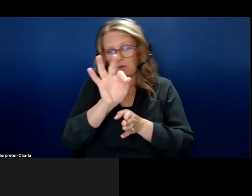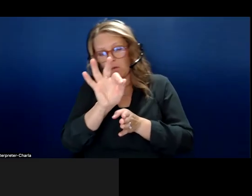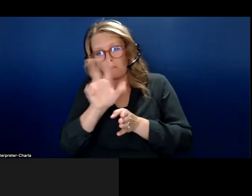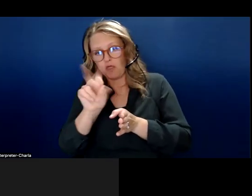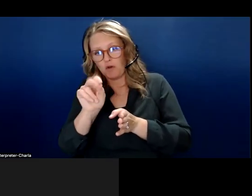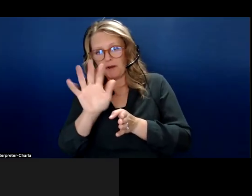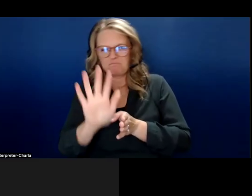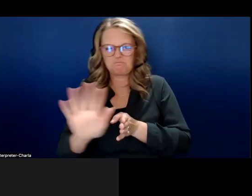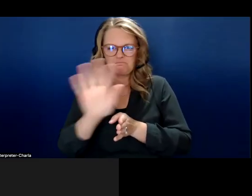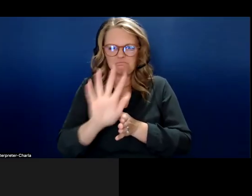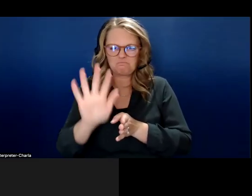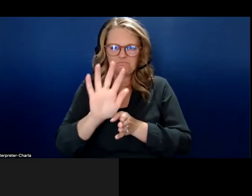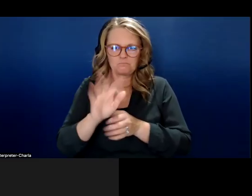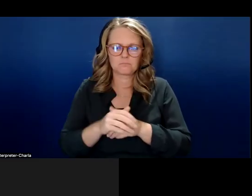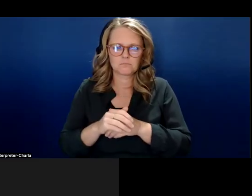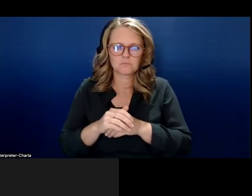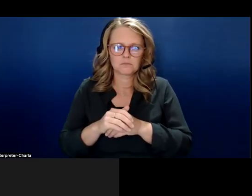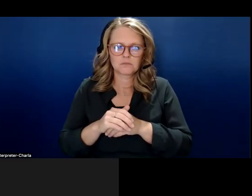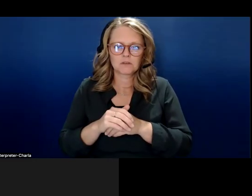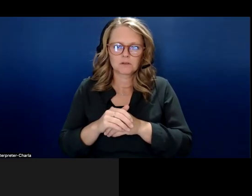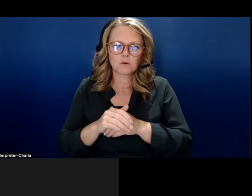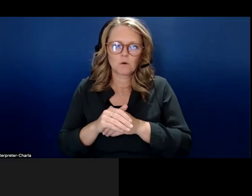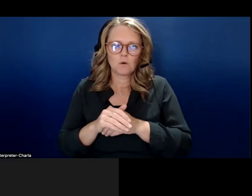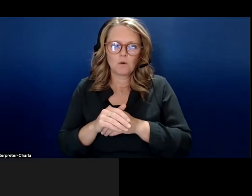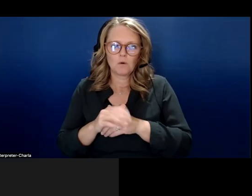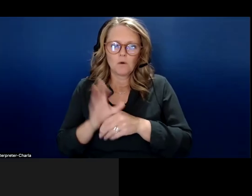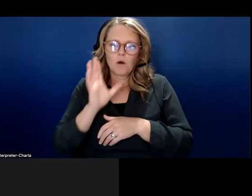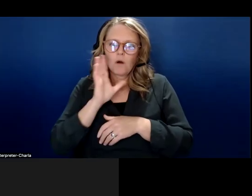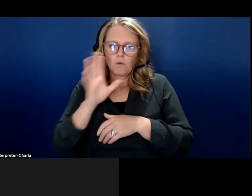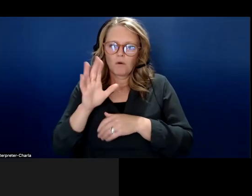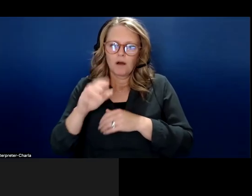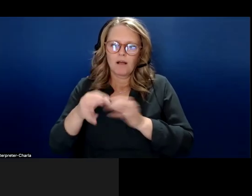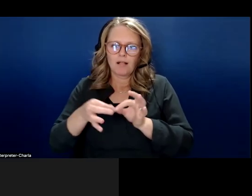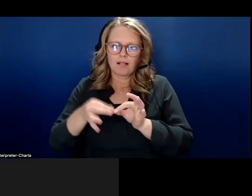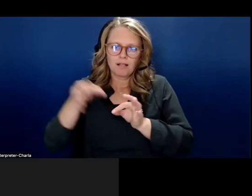So it lengthens the overall implementation of the 18-mile project.